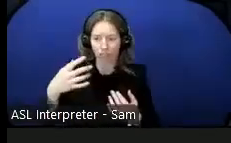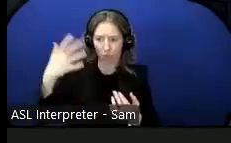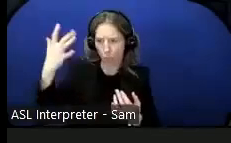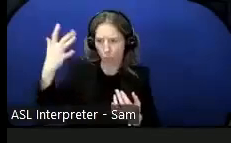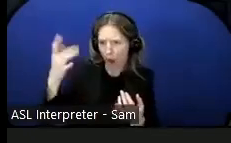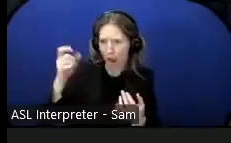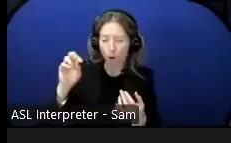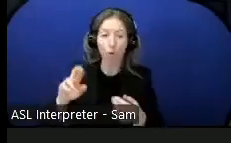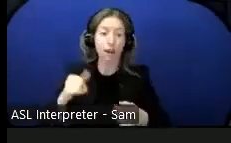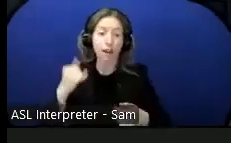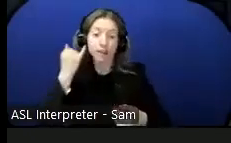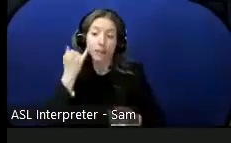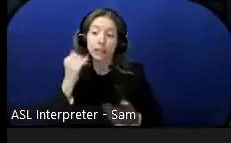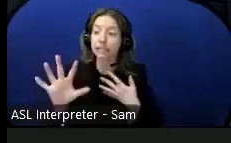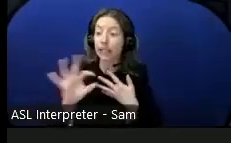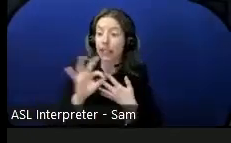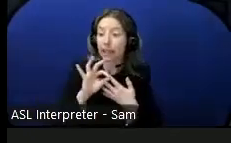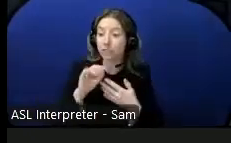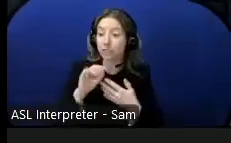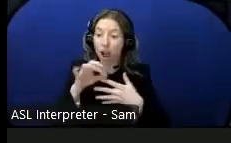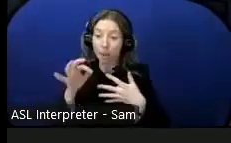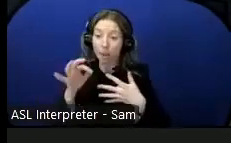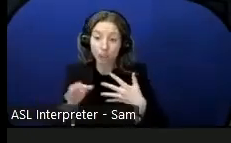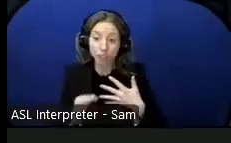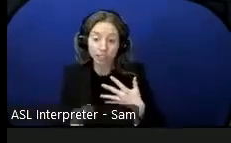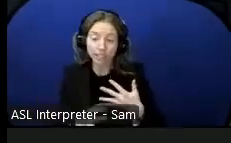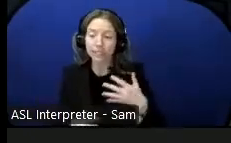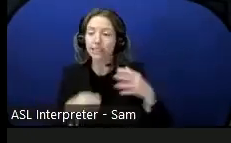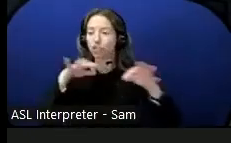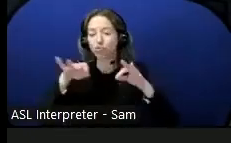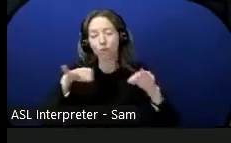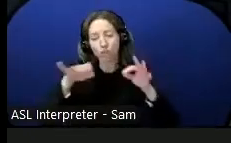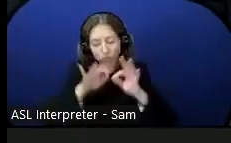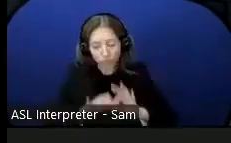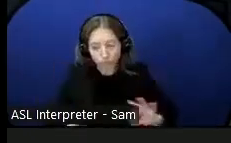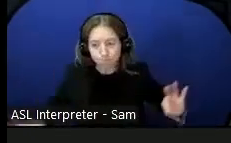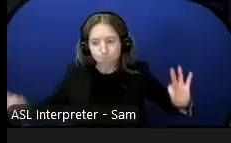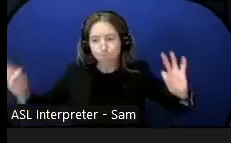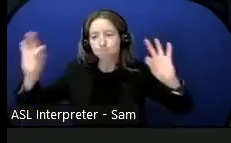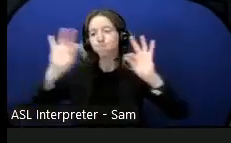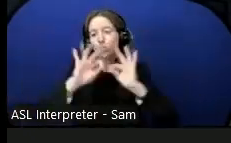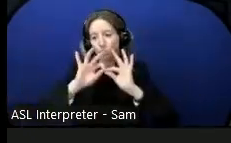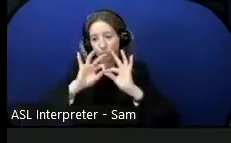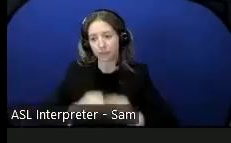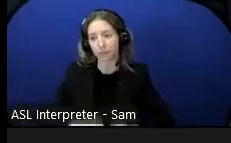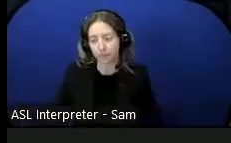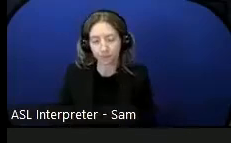we want instructions in the form field, we want them programmatically associated with the form field. So we're... we want to make sure